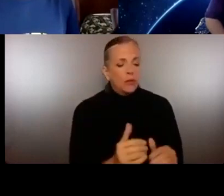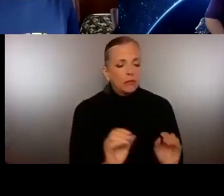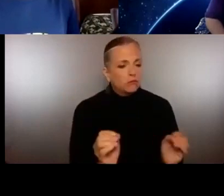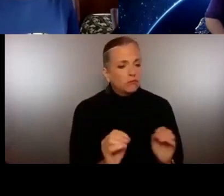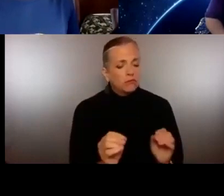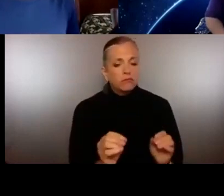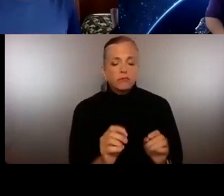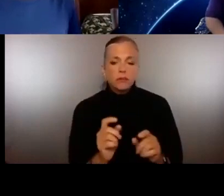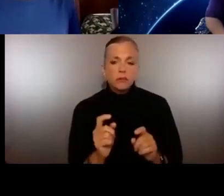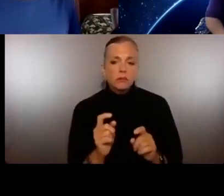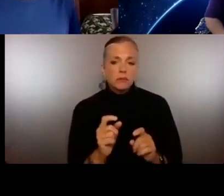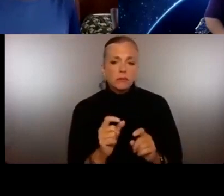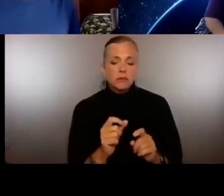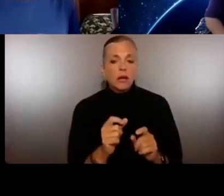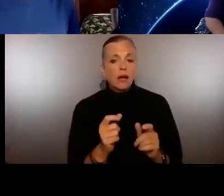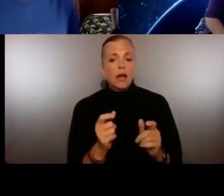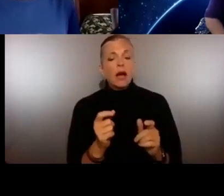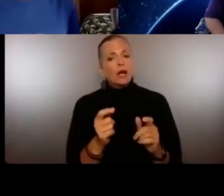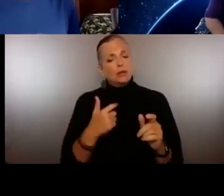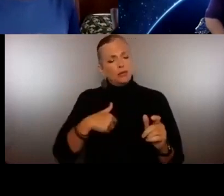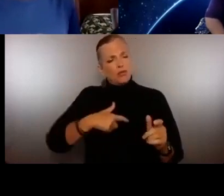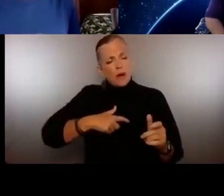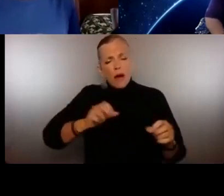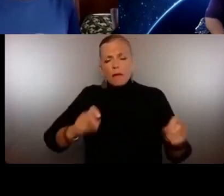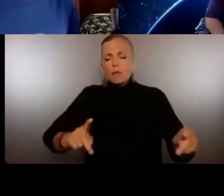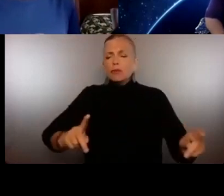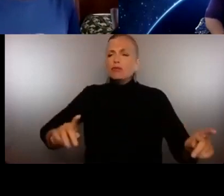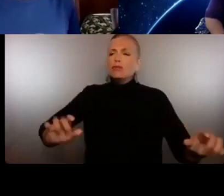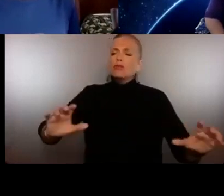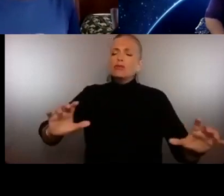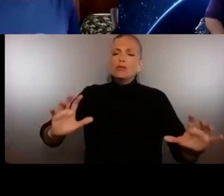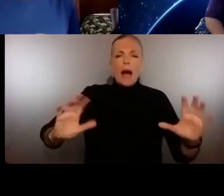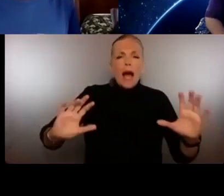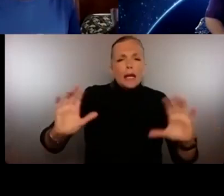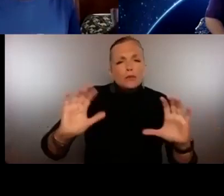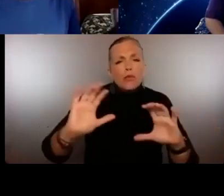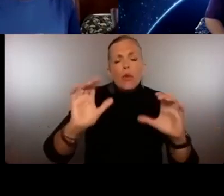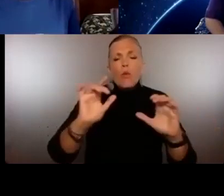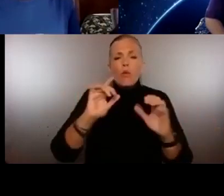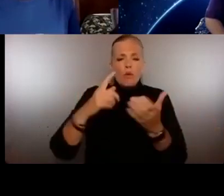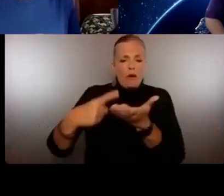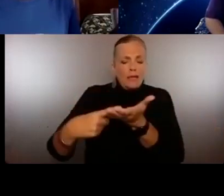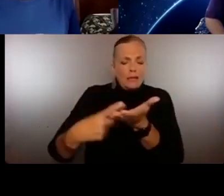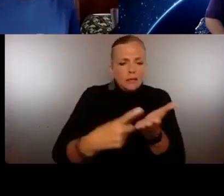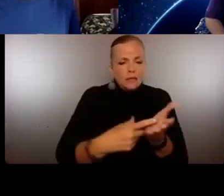to explore and discuss and do things that we didn't have when